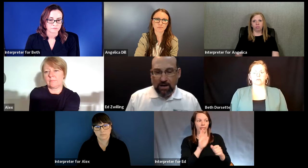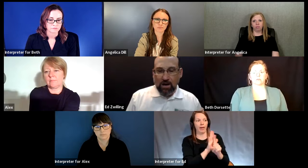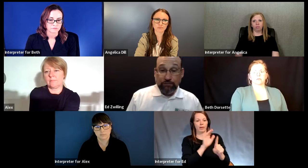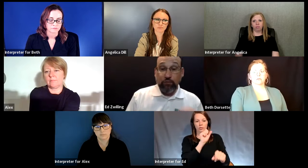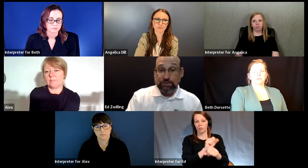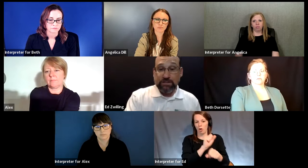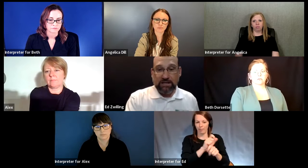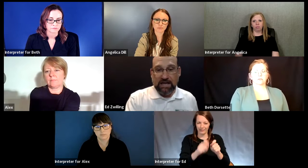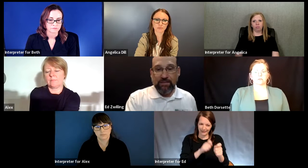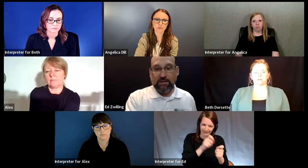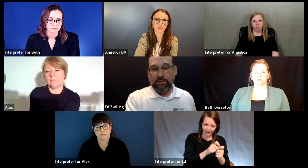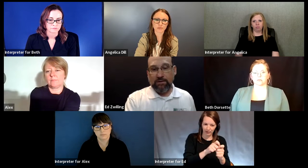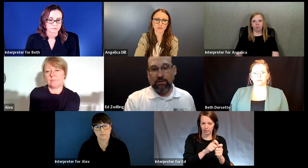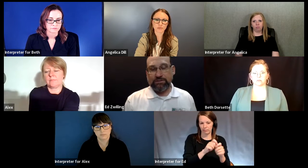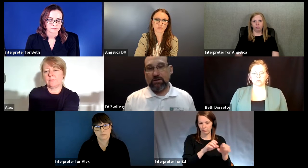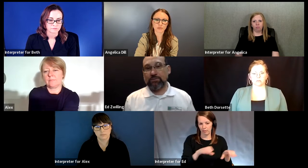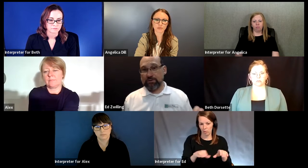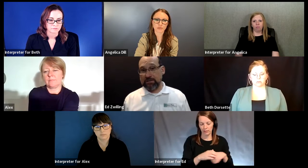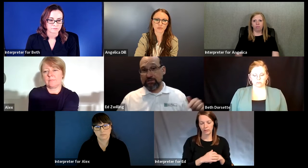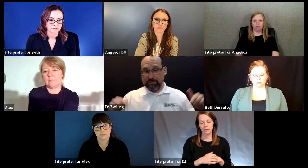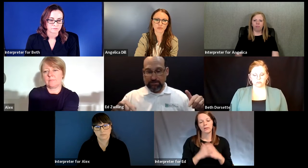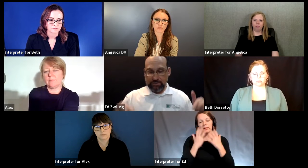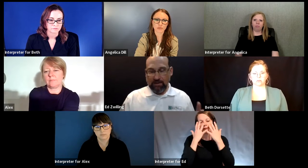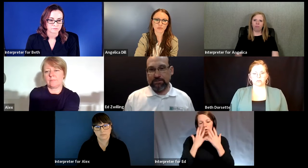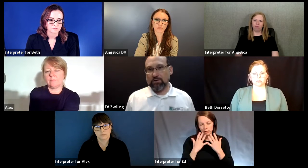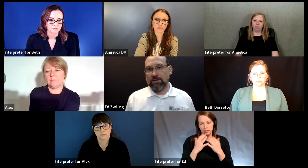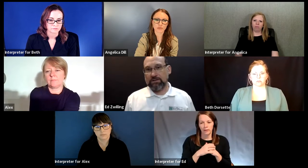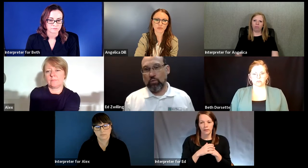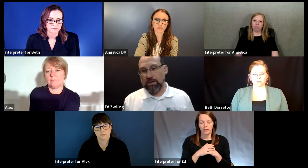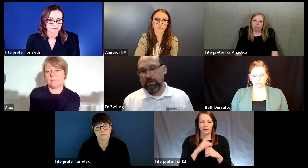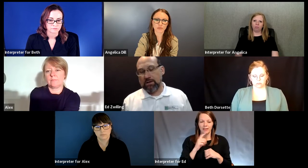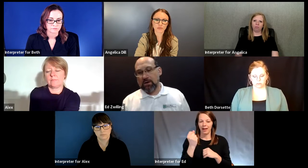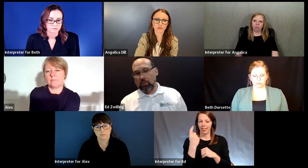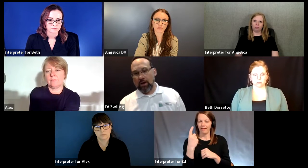And unfortunately I think that there are some jurisdictions, the Eleventh Circuit is one,